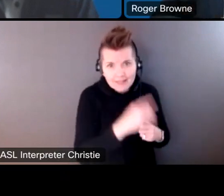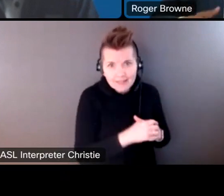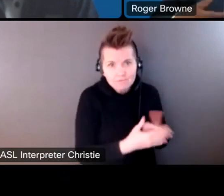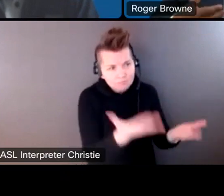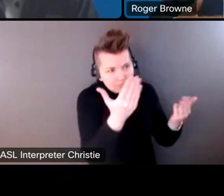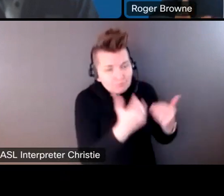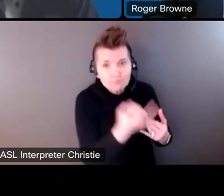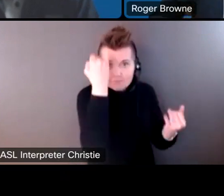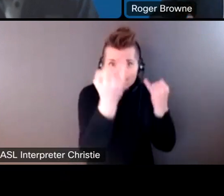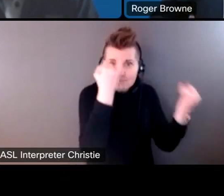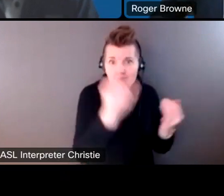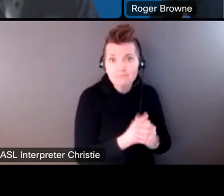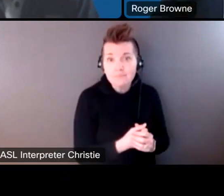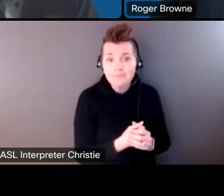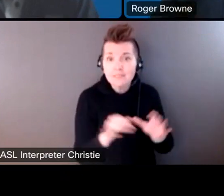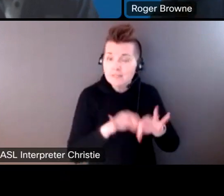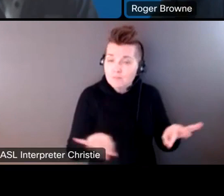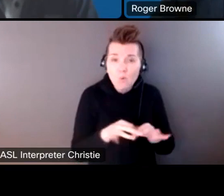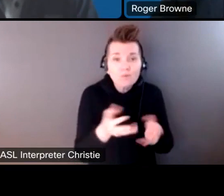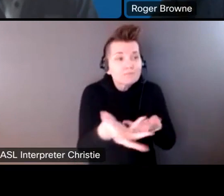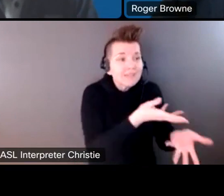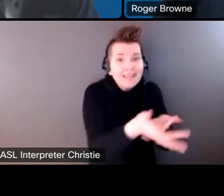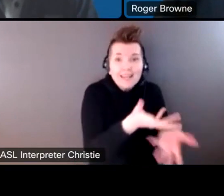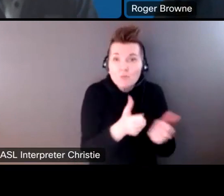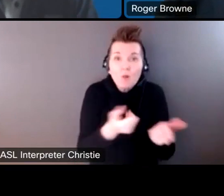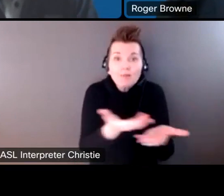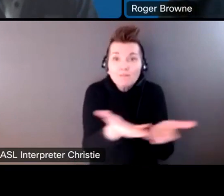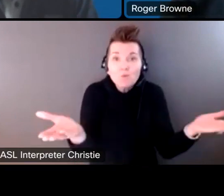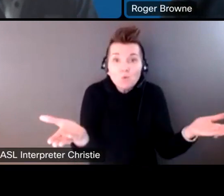But we need to be engaging with you as much as possible through that final decision-making